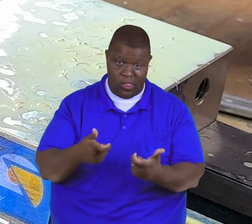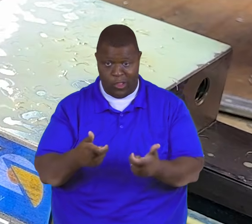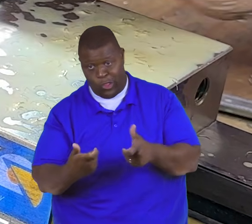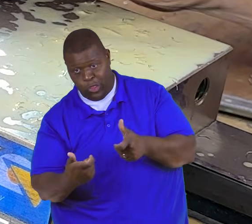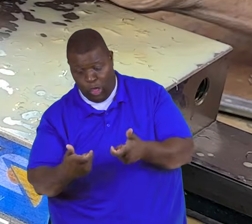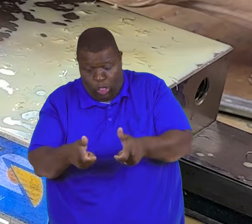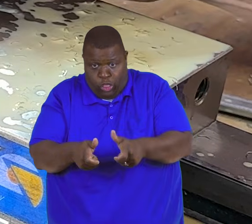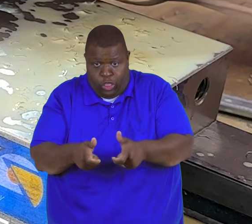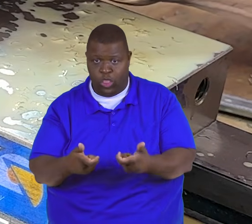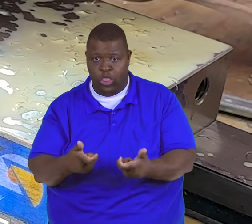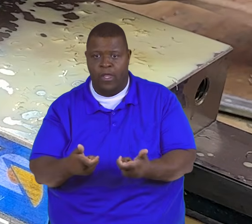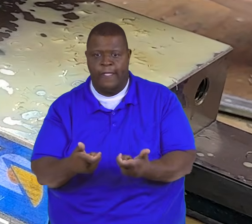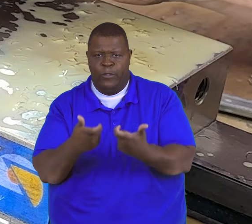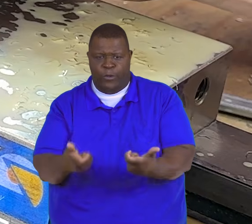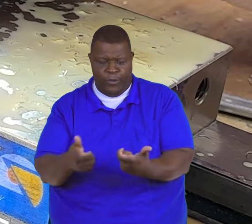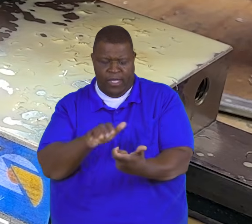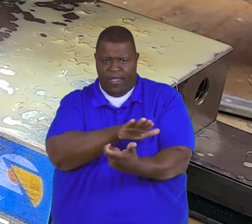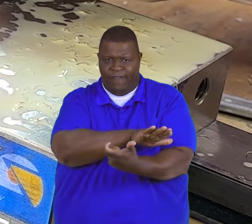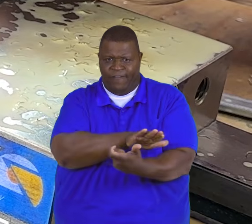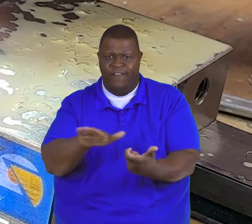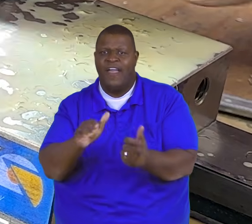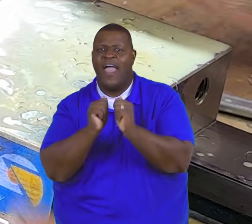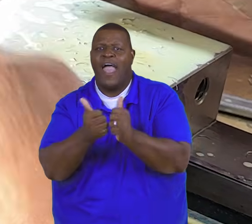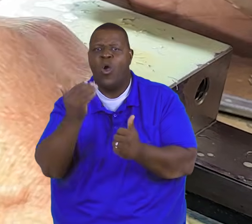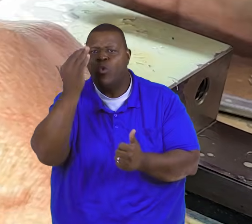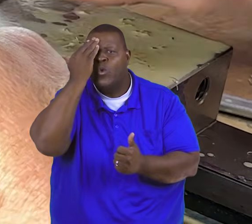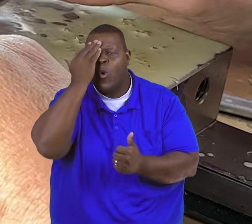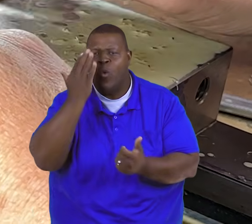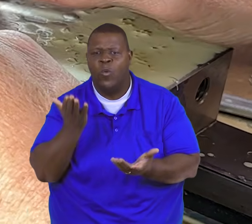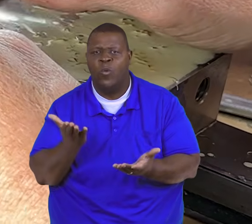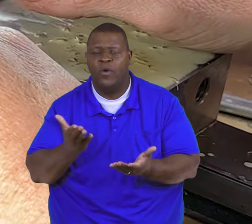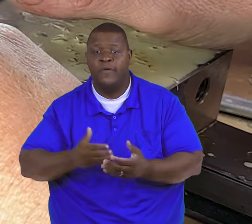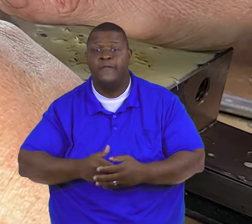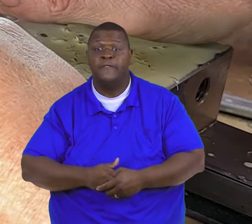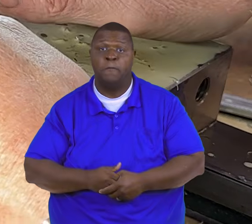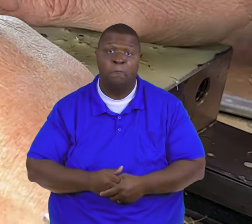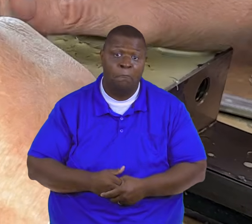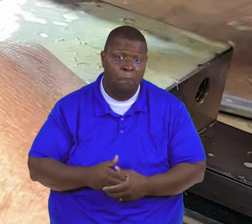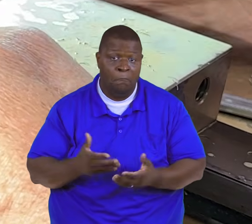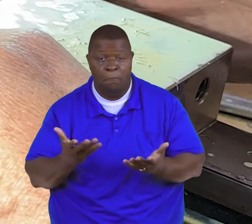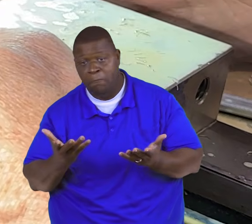to each other, i.e. they're flats lineup? And how do we know that they're in the same position,